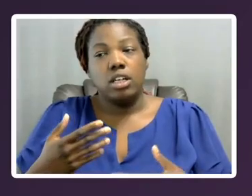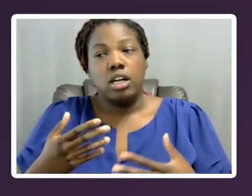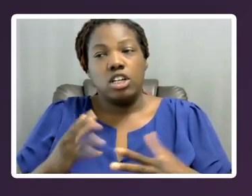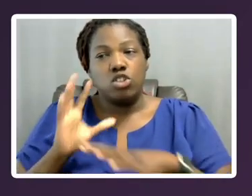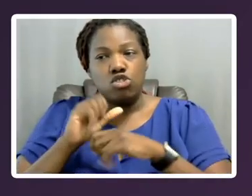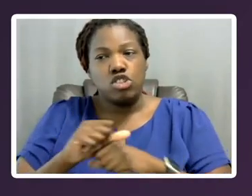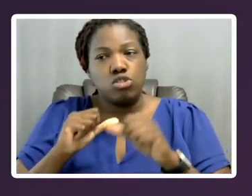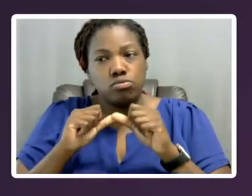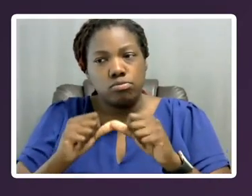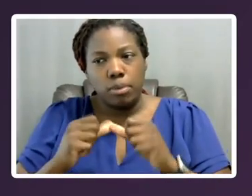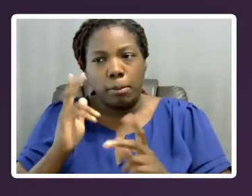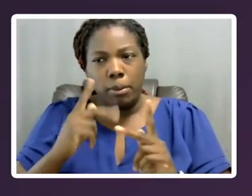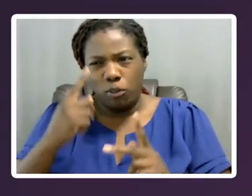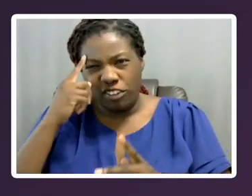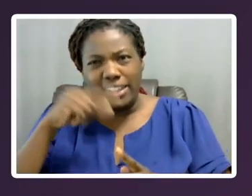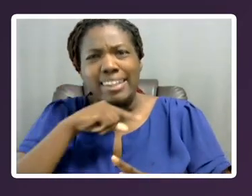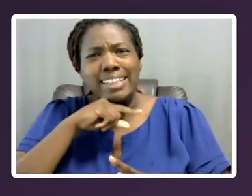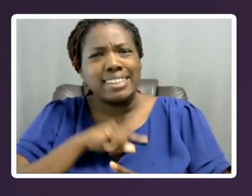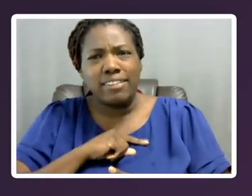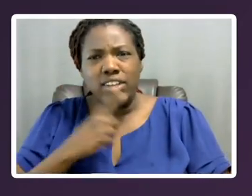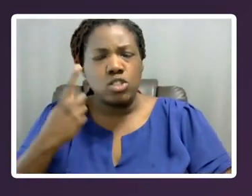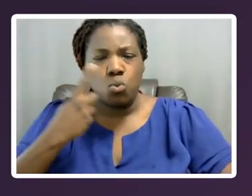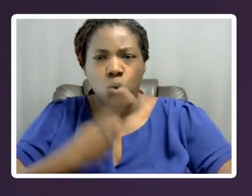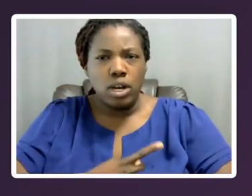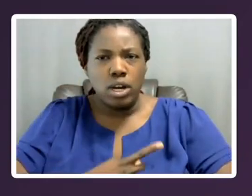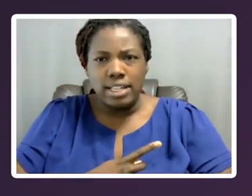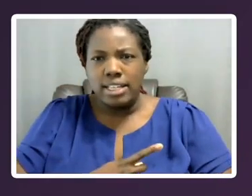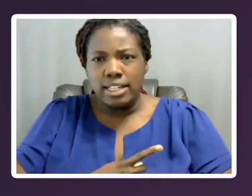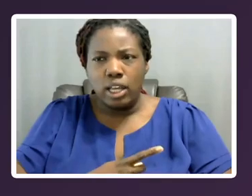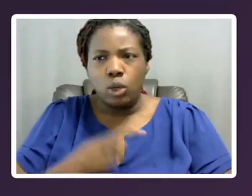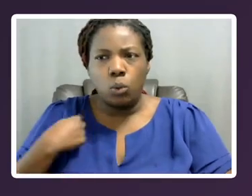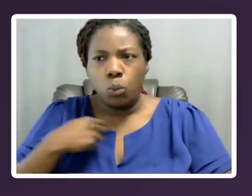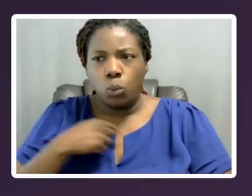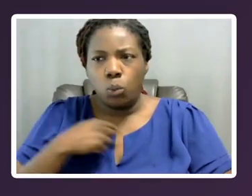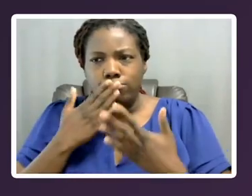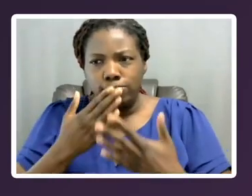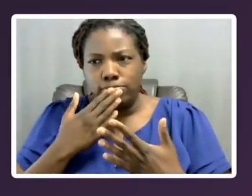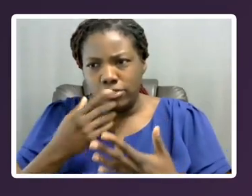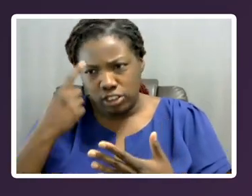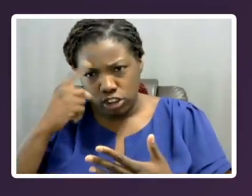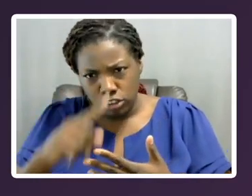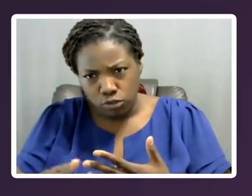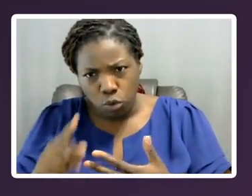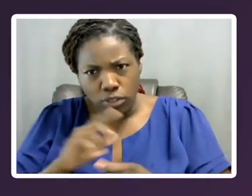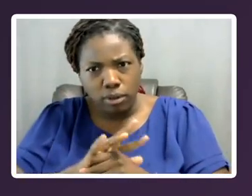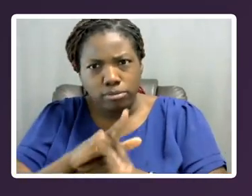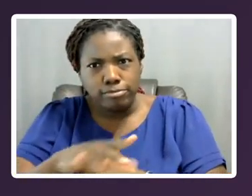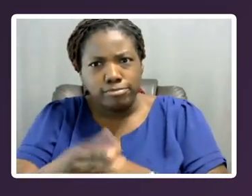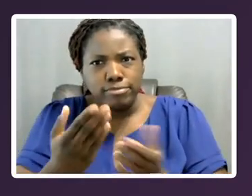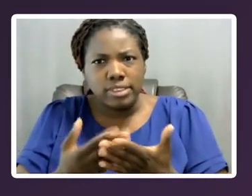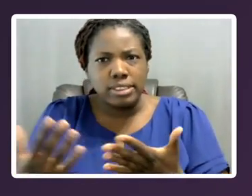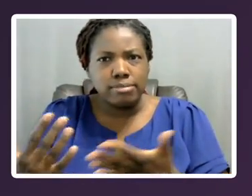as the one day all year where we give thanks for the bounties from the earth, but we do it daily.